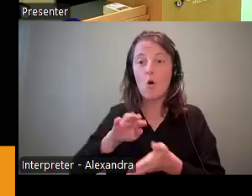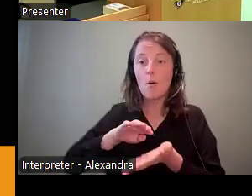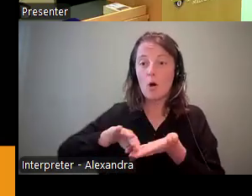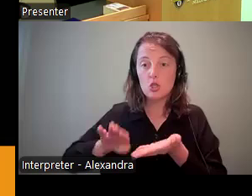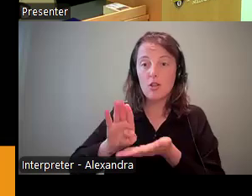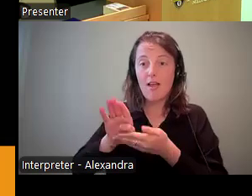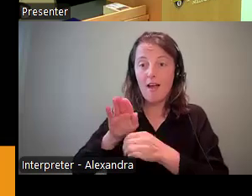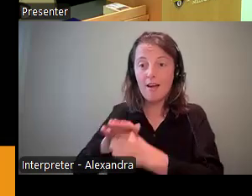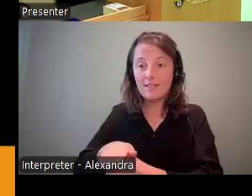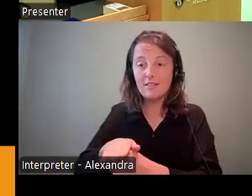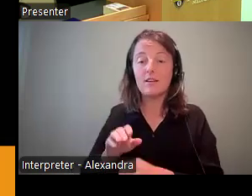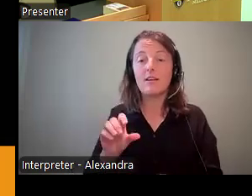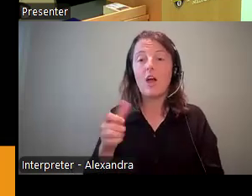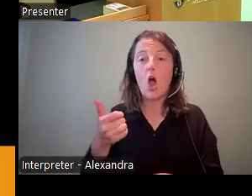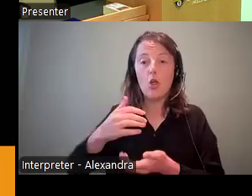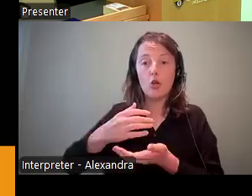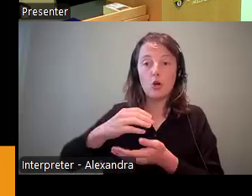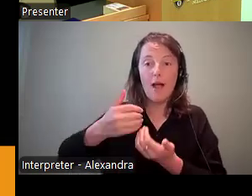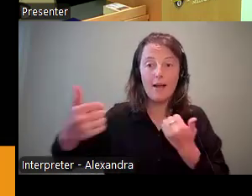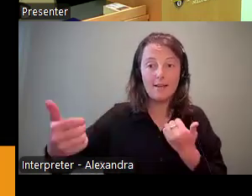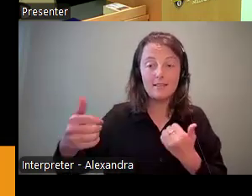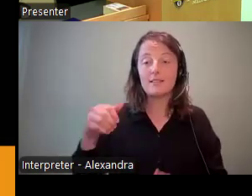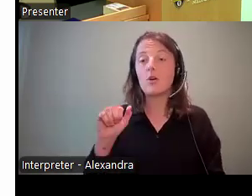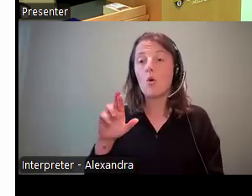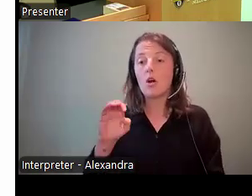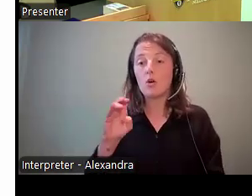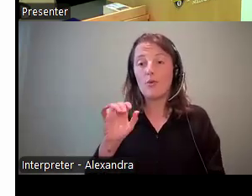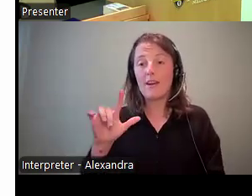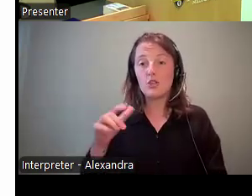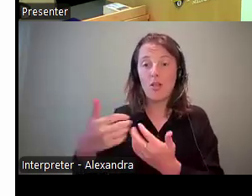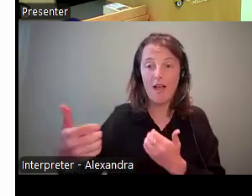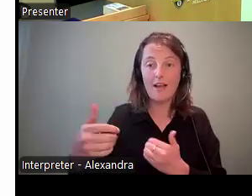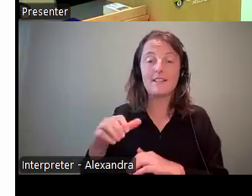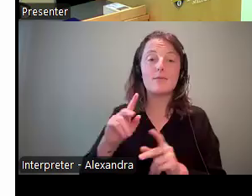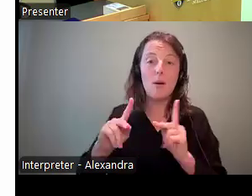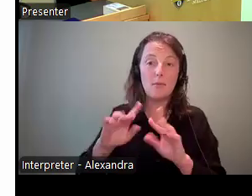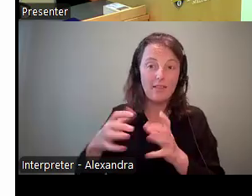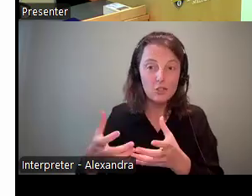and racialized populations. So that's the perspective I'm coming from today. My practice,